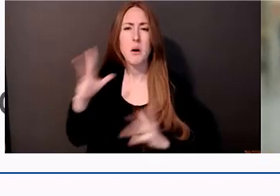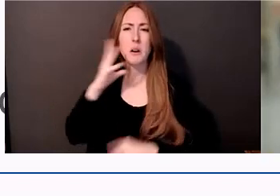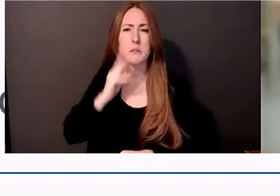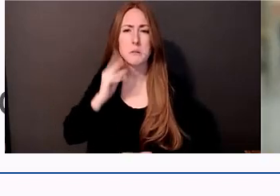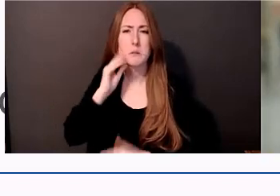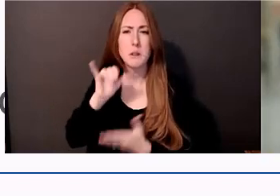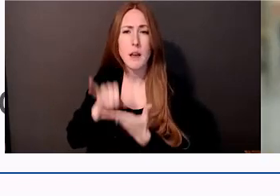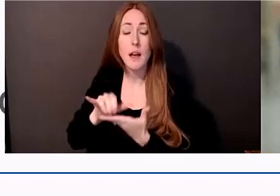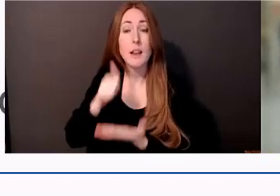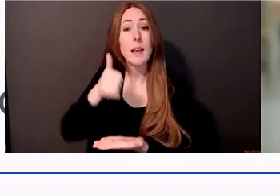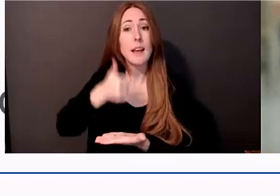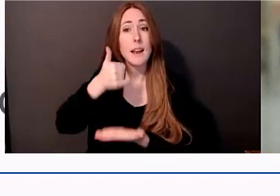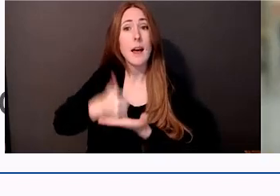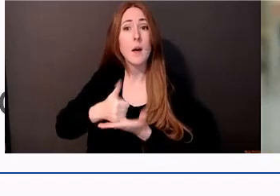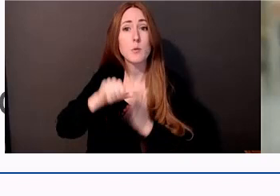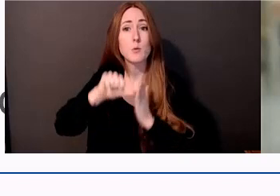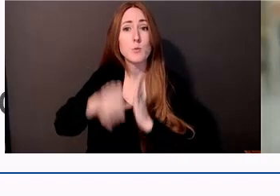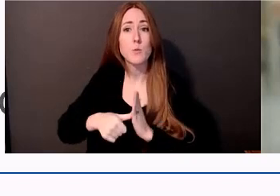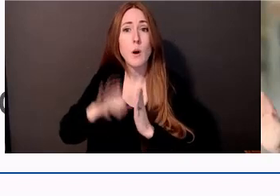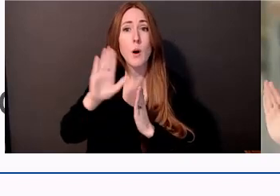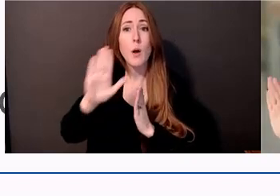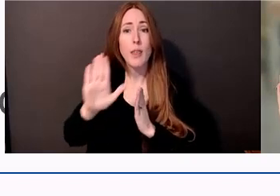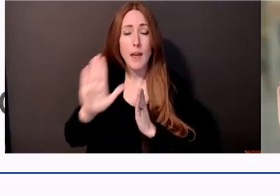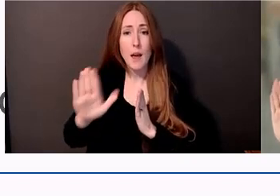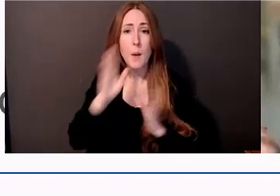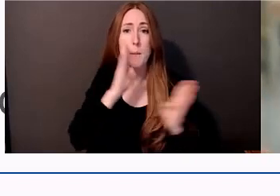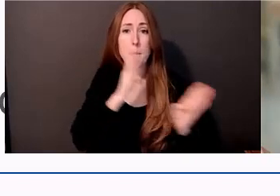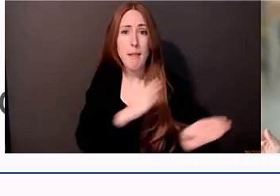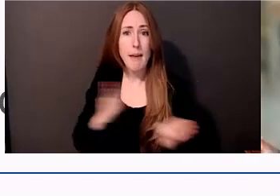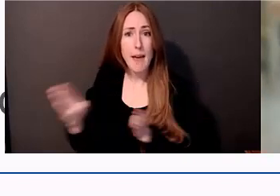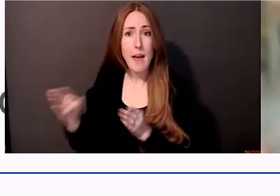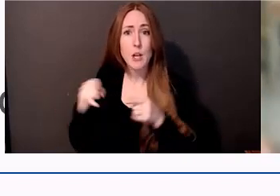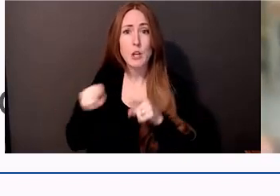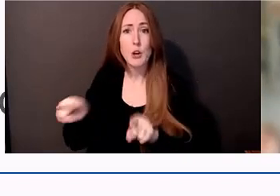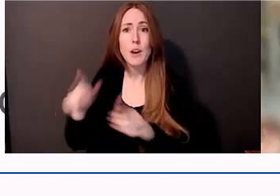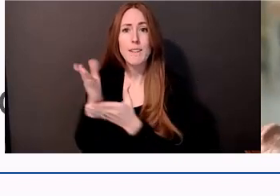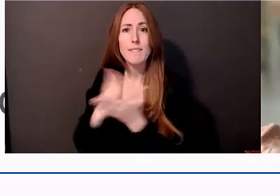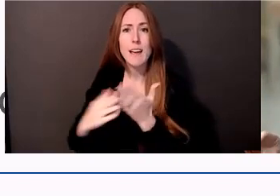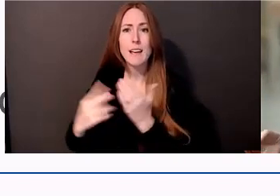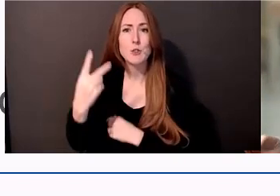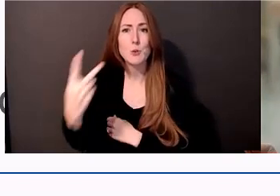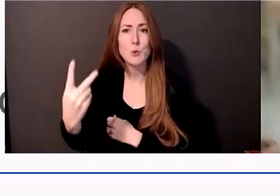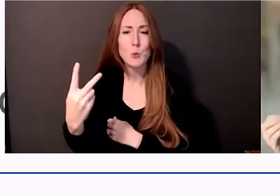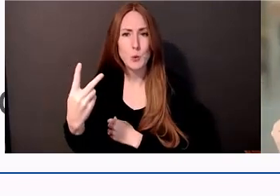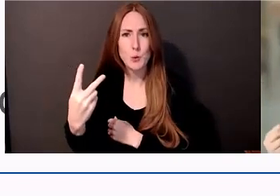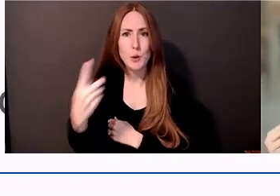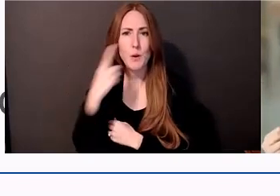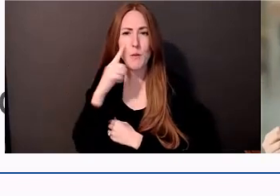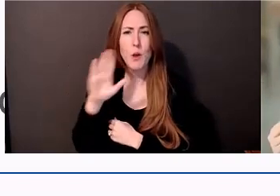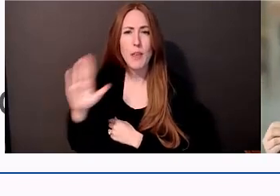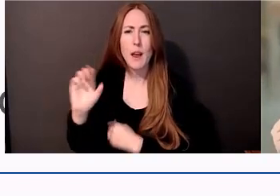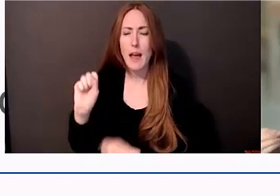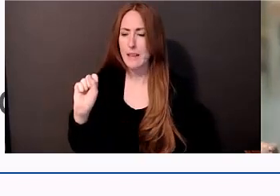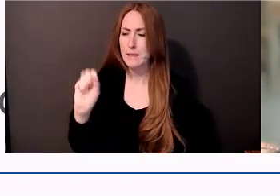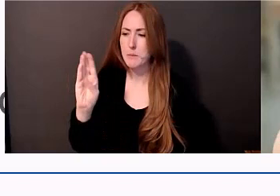when it came to the Phase 2 proposal of their small business, their SBIR, the Small Business Innovation Research